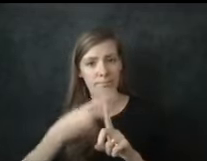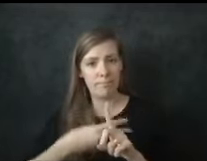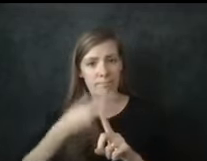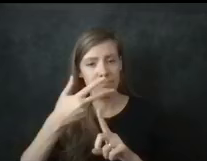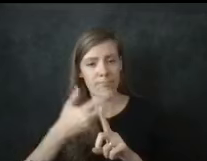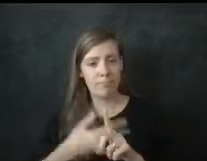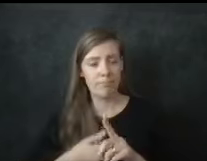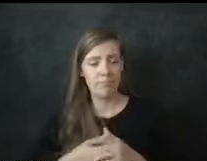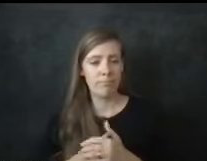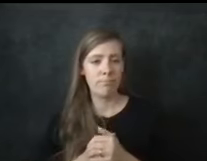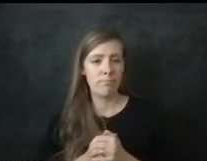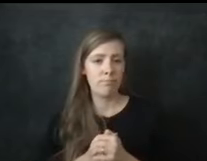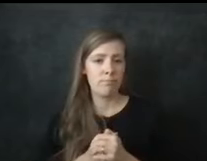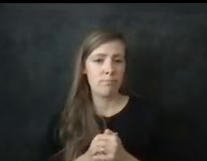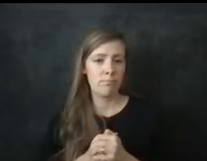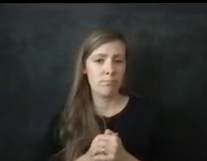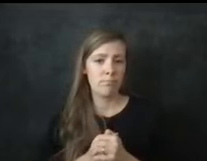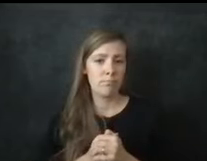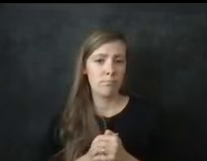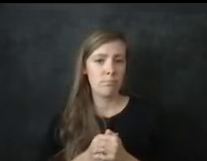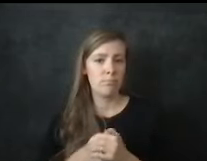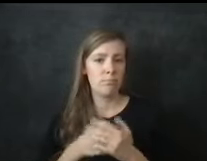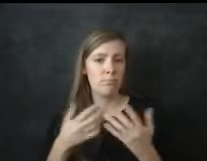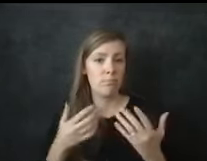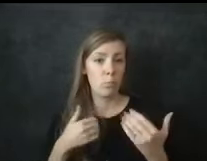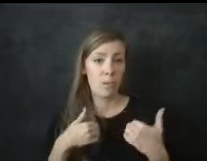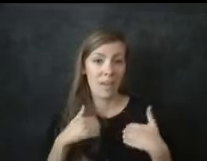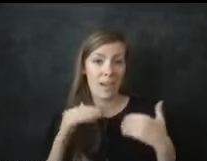Although there is hope and we should be optimistic